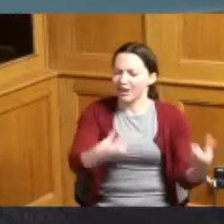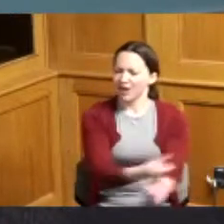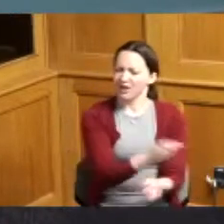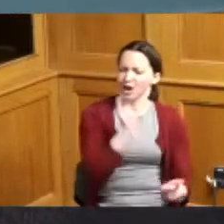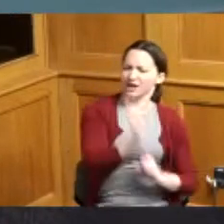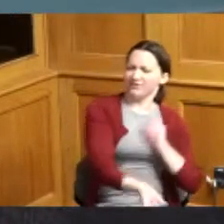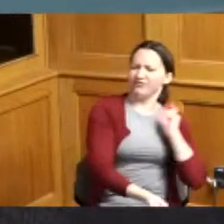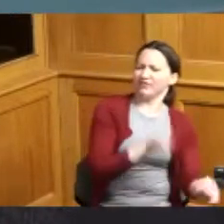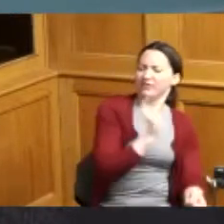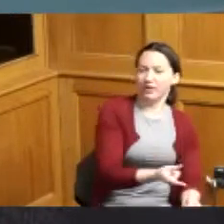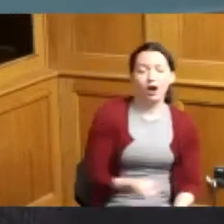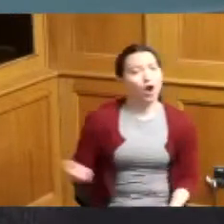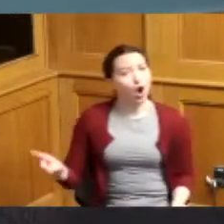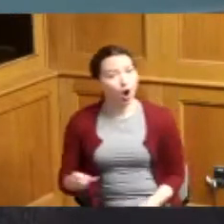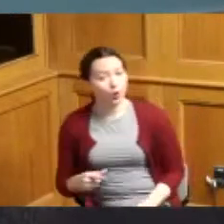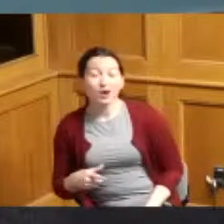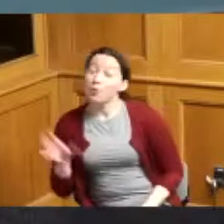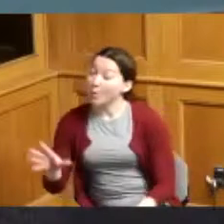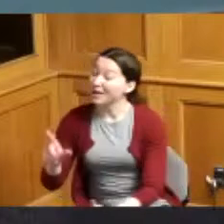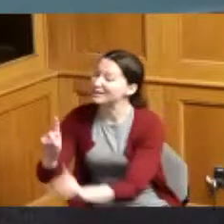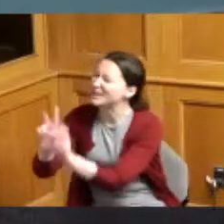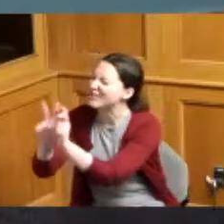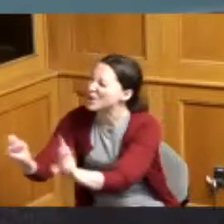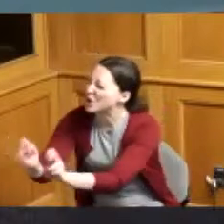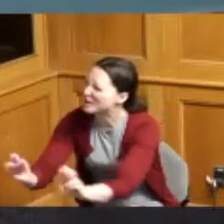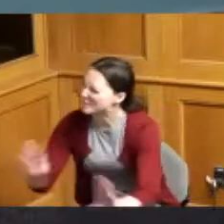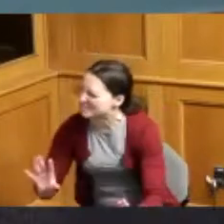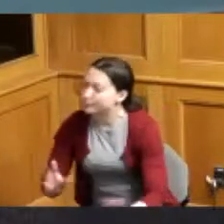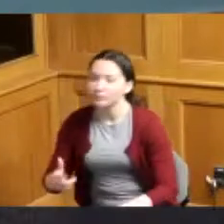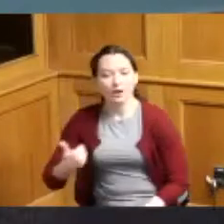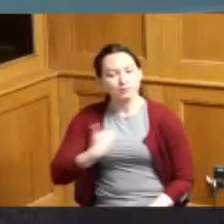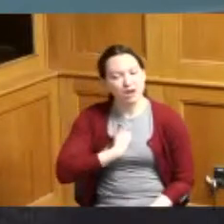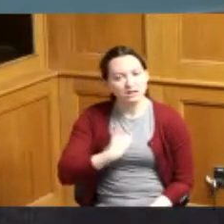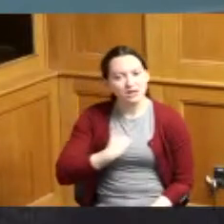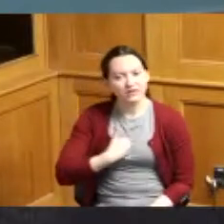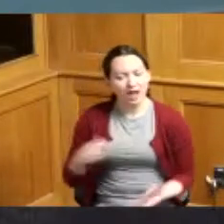then the taxpayers we said we got to look at it so I just wanted to speak for myself I don't know